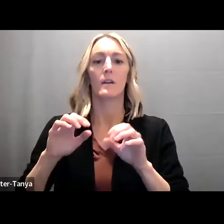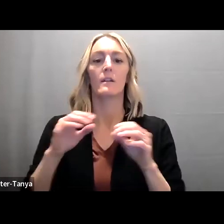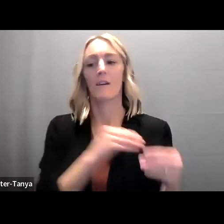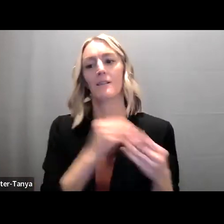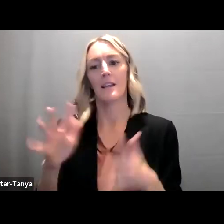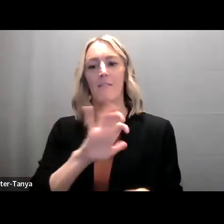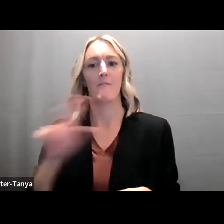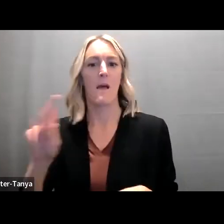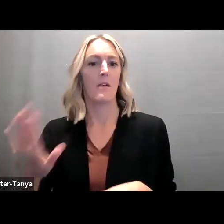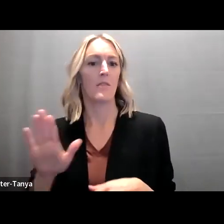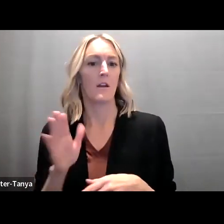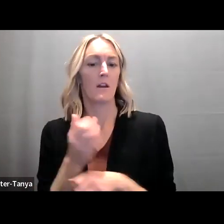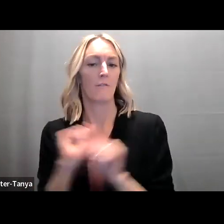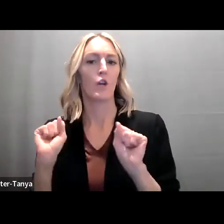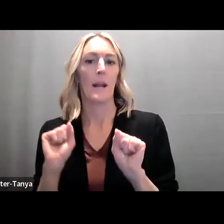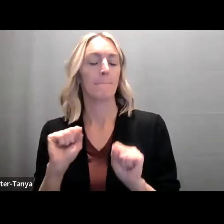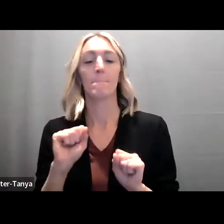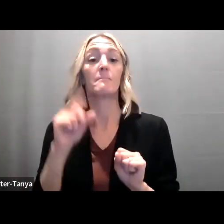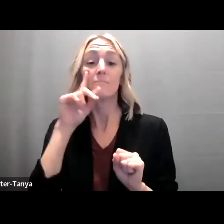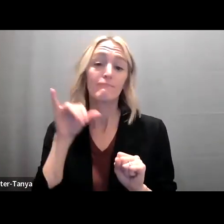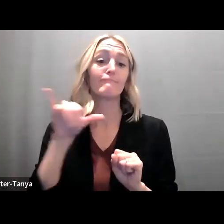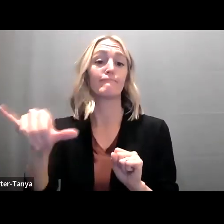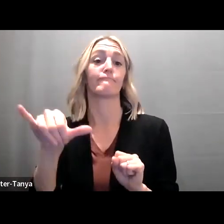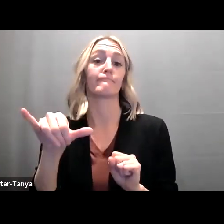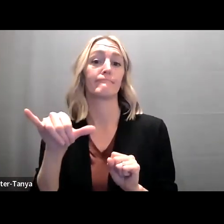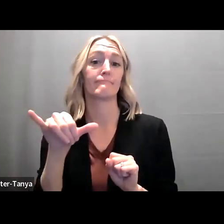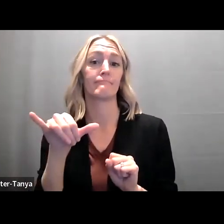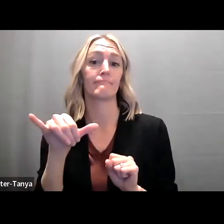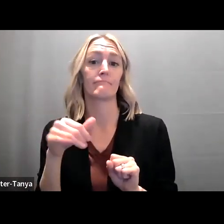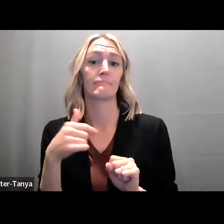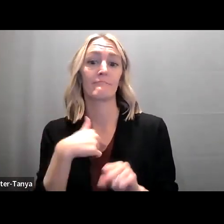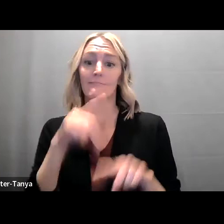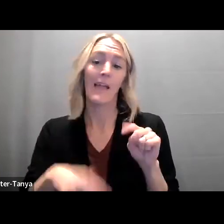So not indefinitely that I can't eat my cheese puffs after 11 p.m.